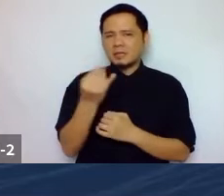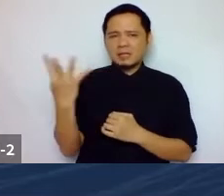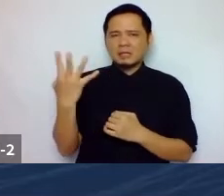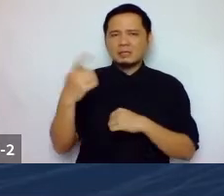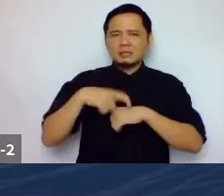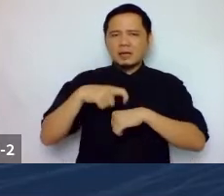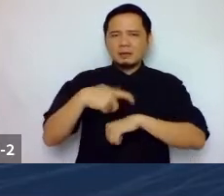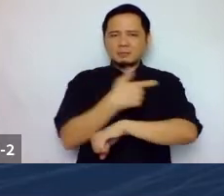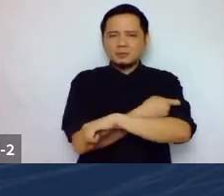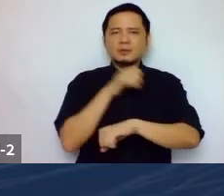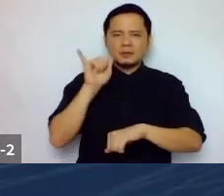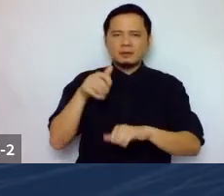Next slide.